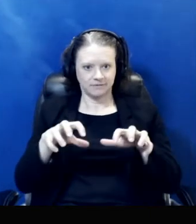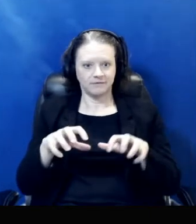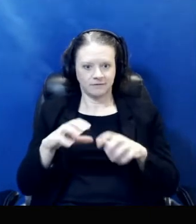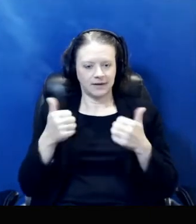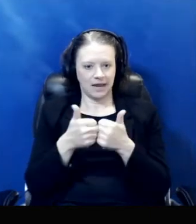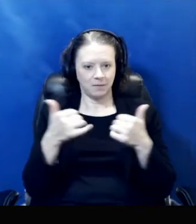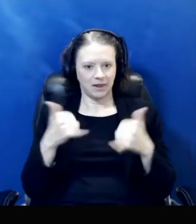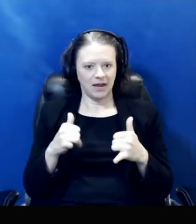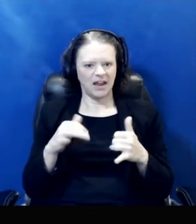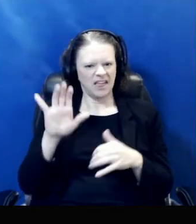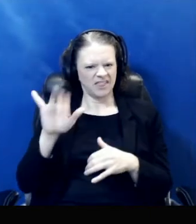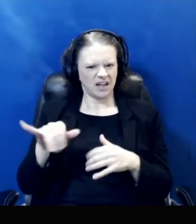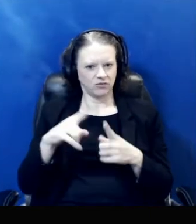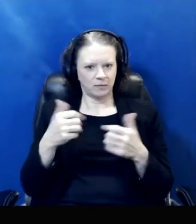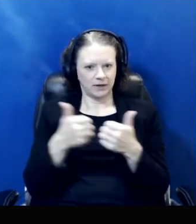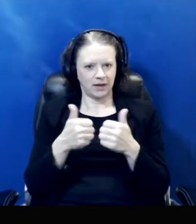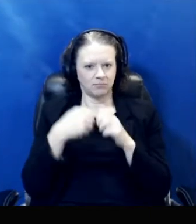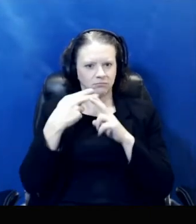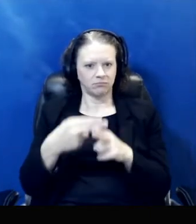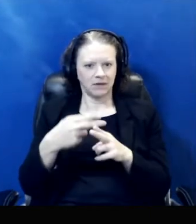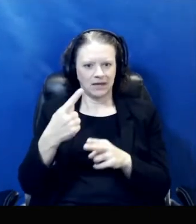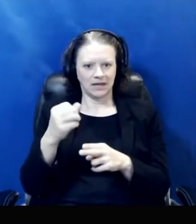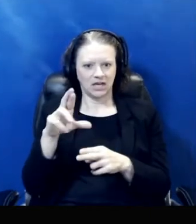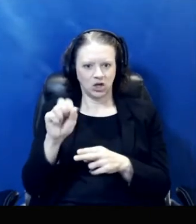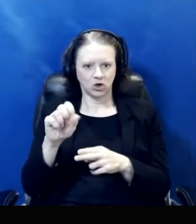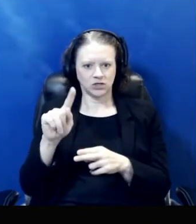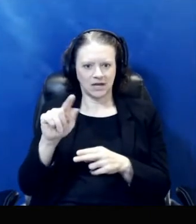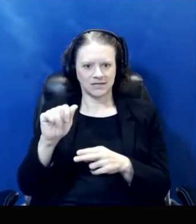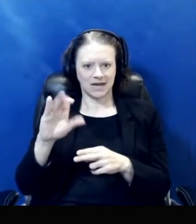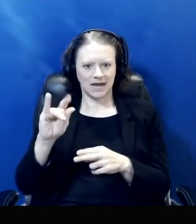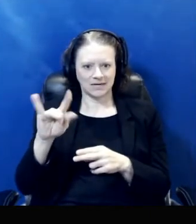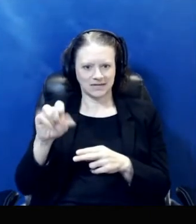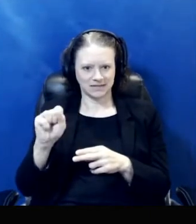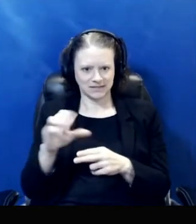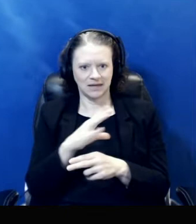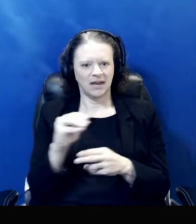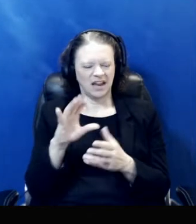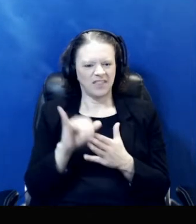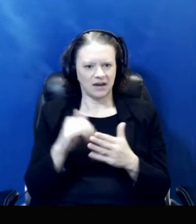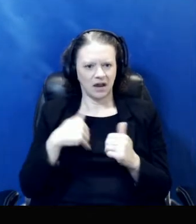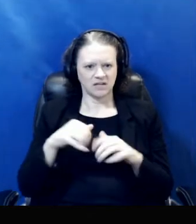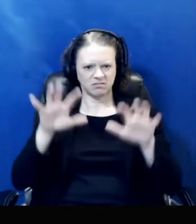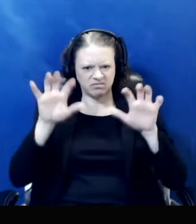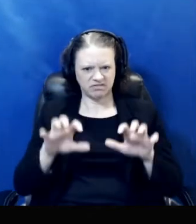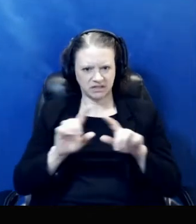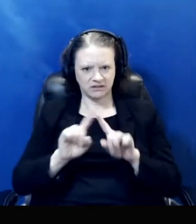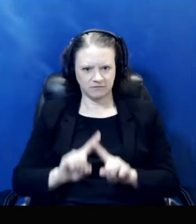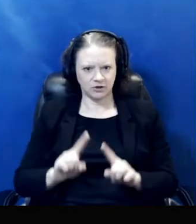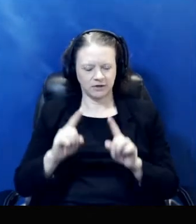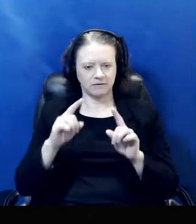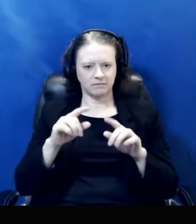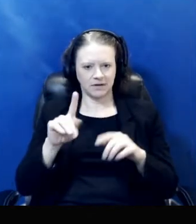ton of text that is on screen during the active gameplay, but they've also made awesome efforts to ensure that this